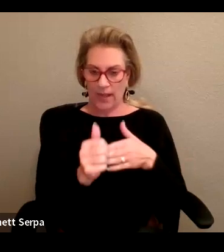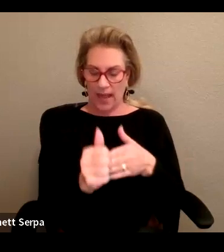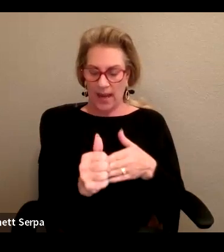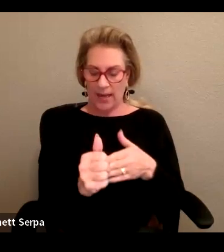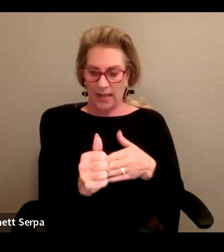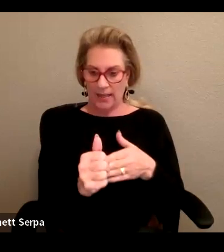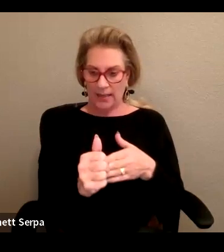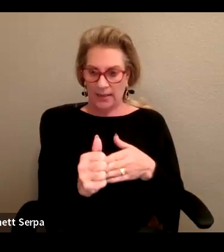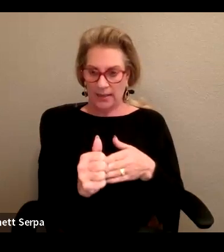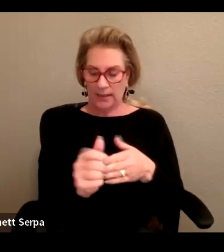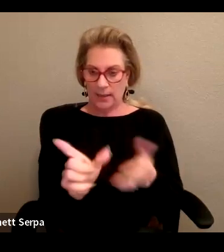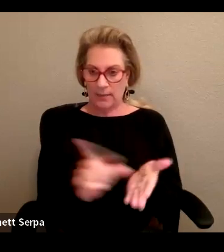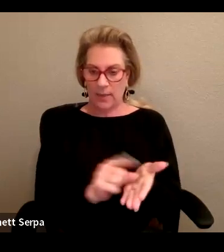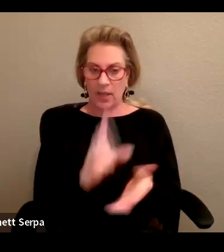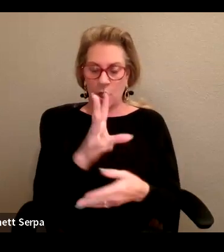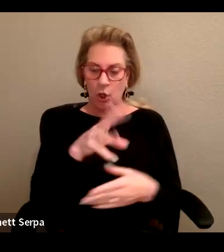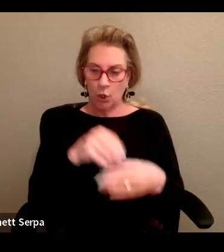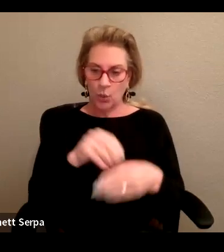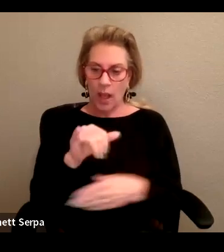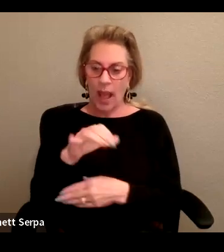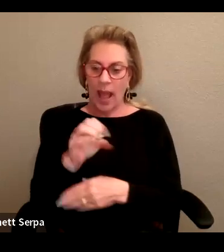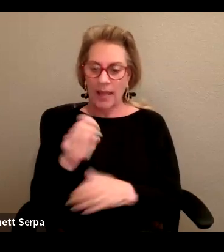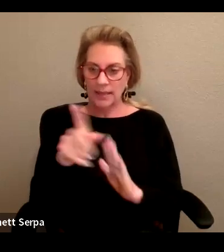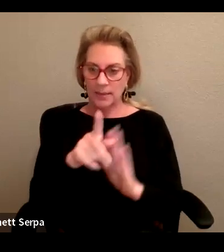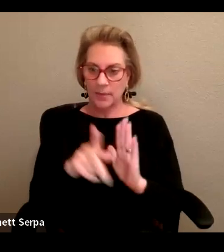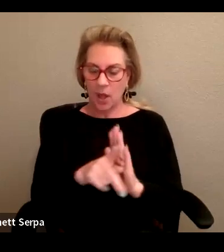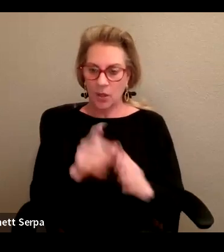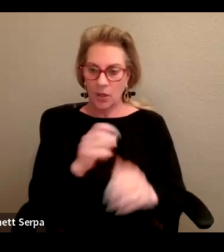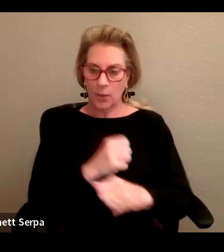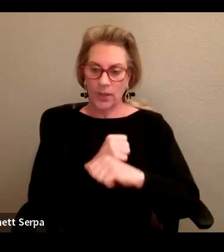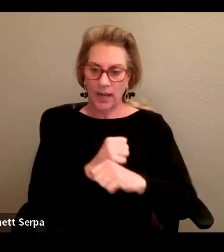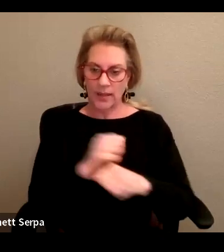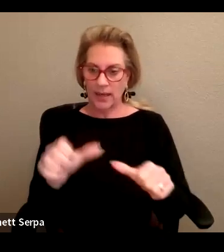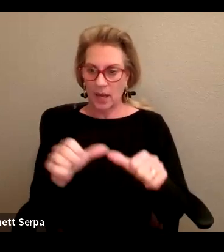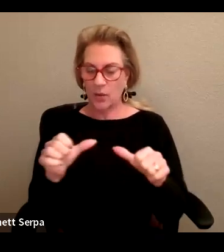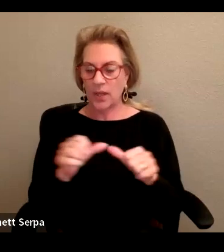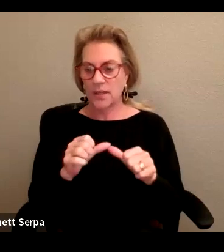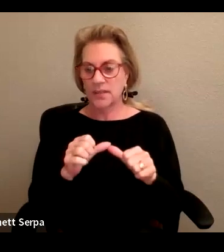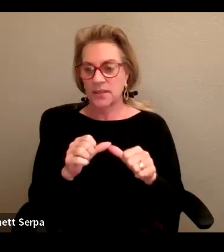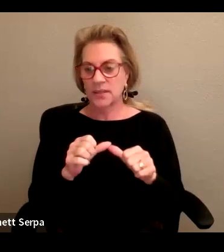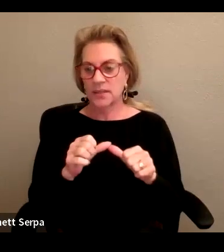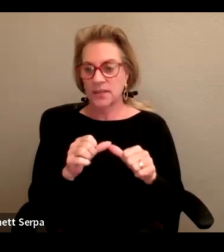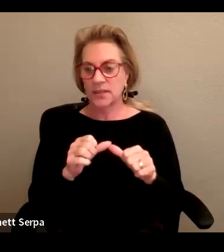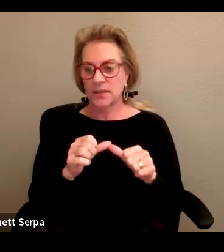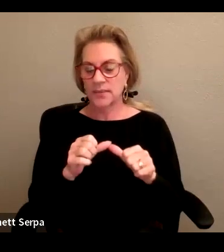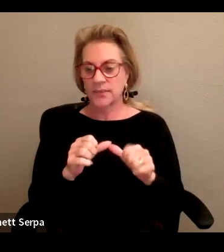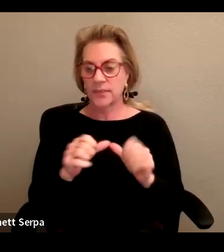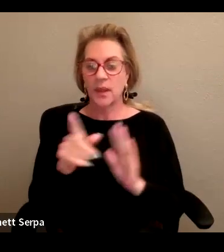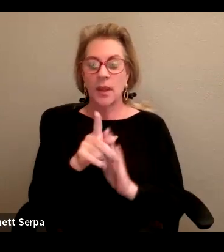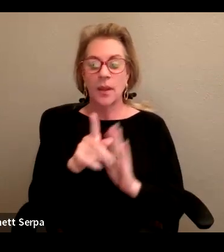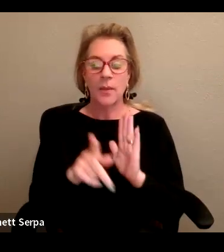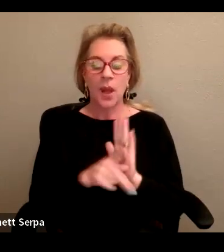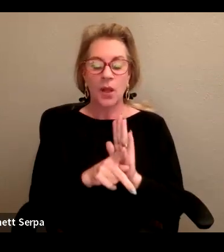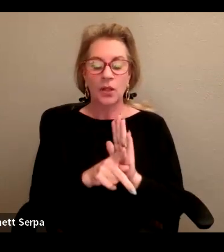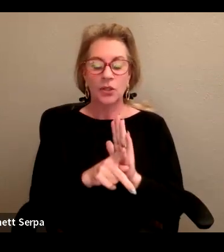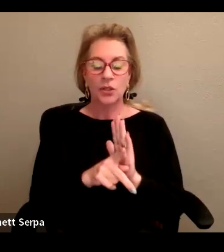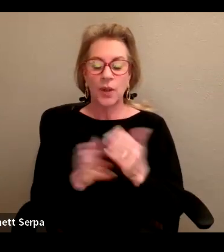include the ice this includes the ice policies on protected areas policies are much easier to change